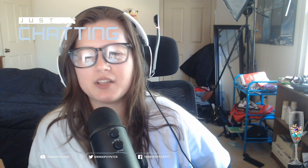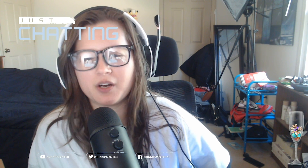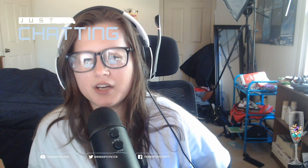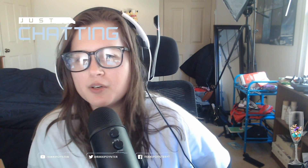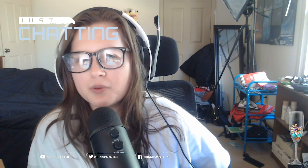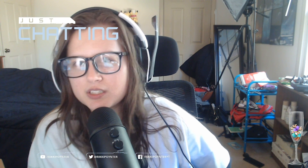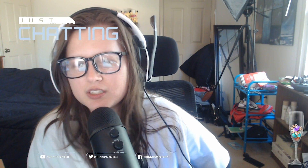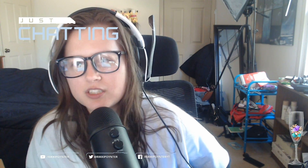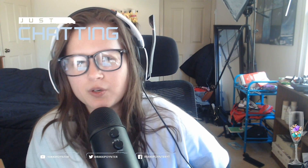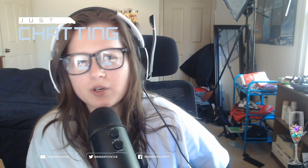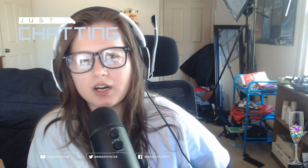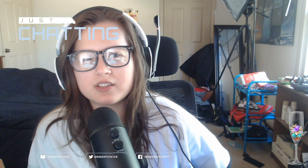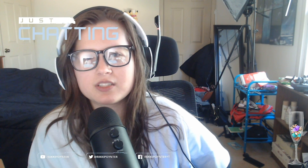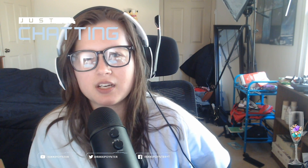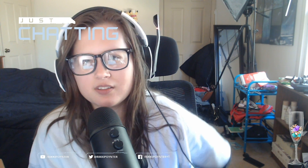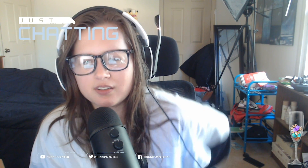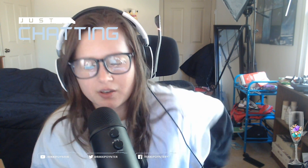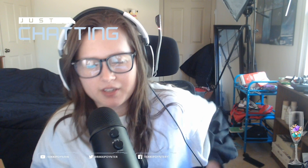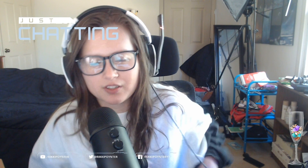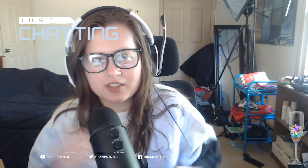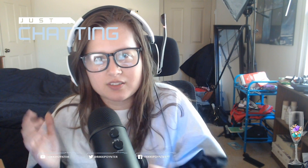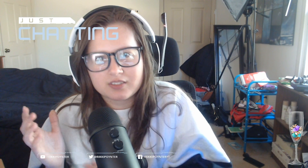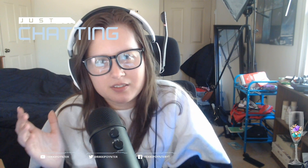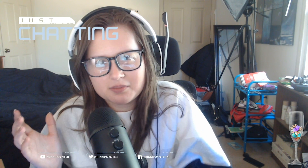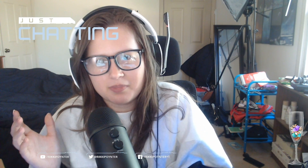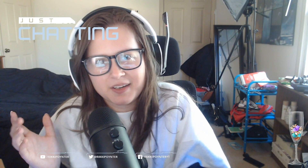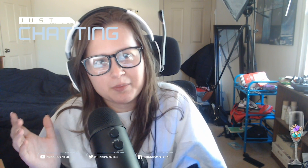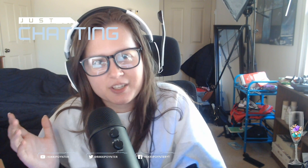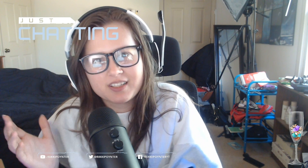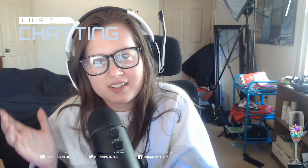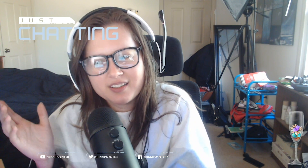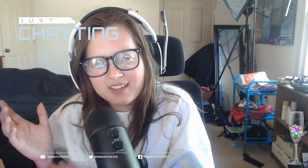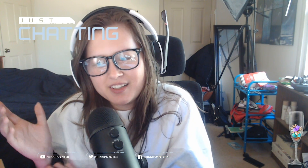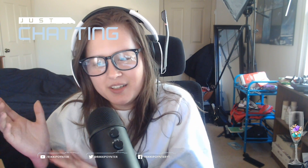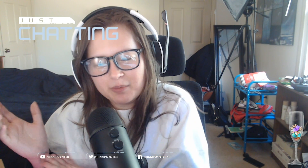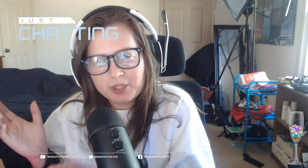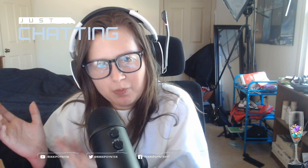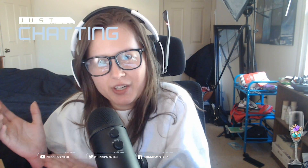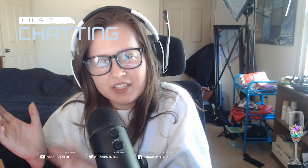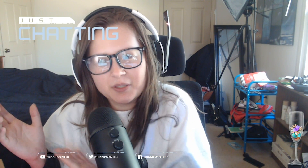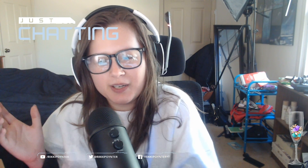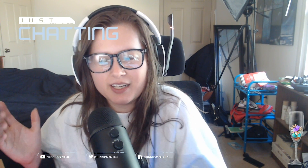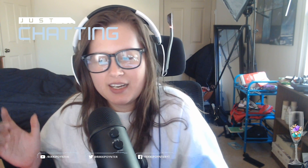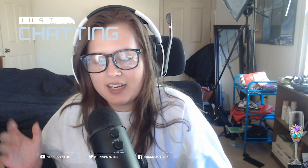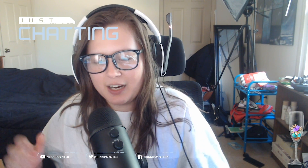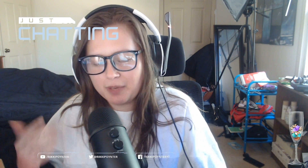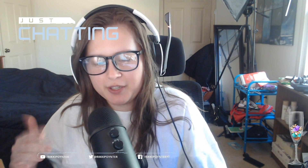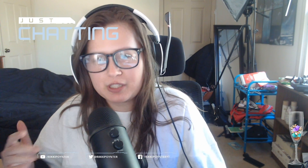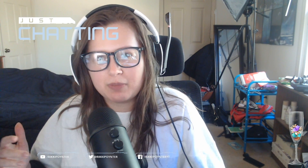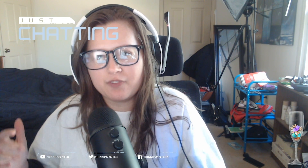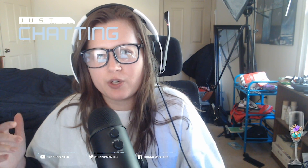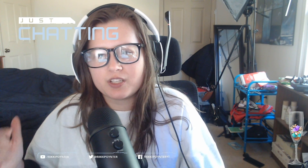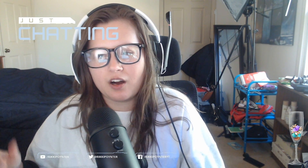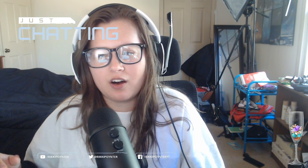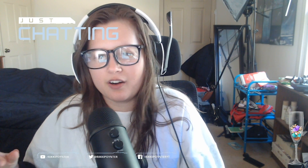And they were like "What is this for?" I was like, you know, I looked. It was like "My name's Rikki." And I'm just pointing to it, and I'm not using my voice at all.